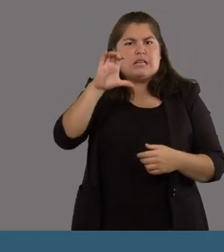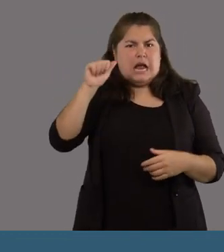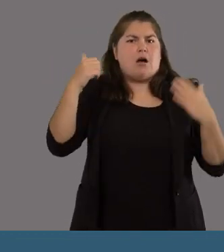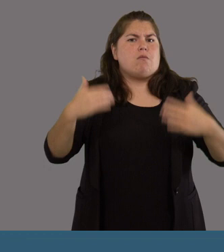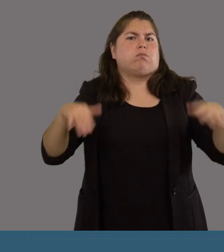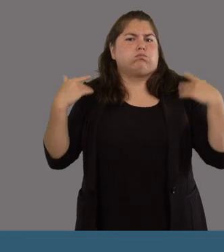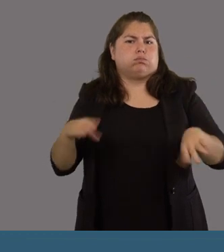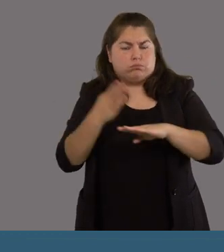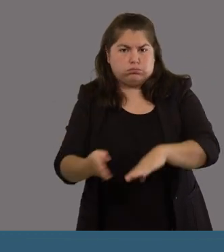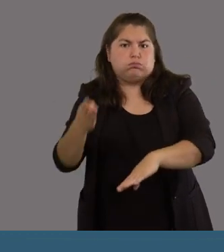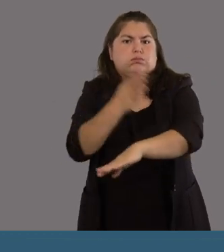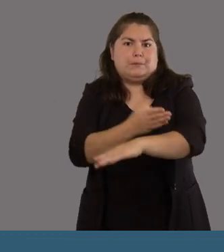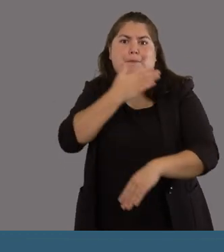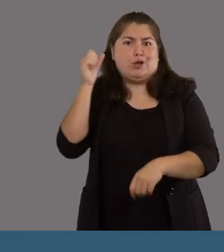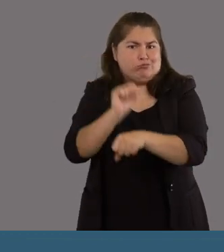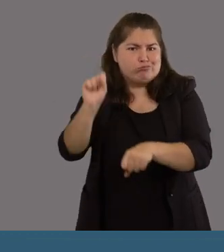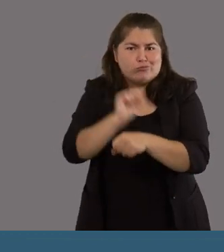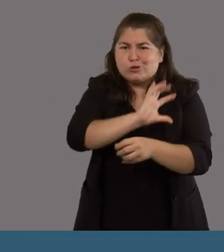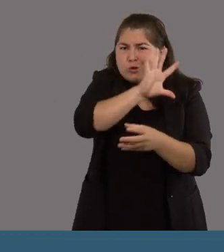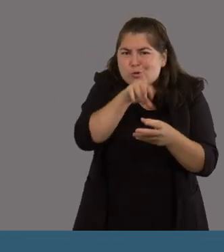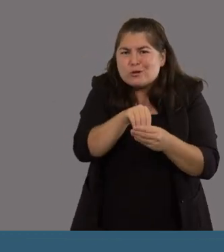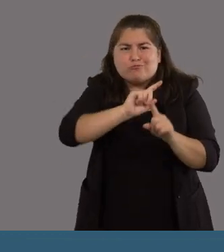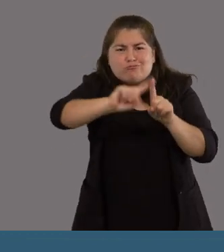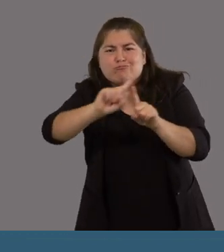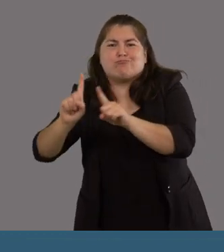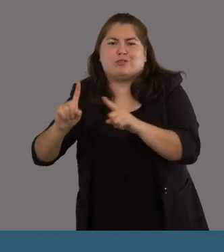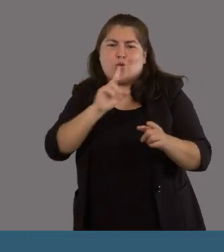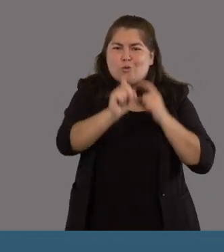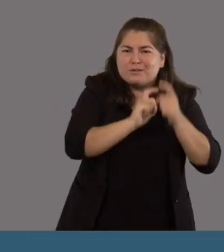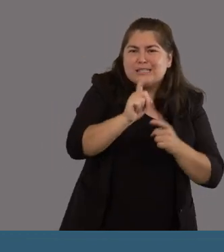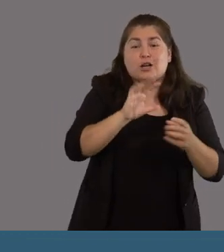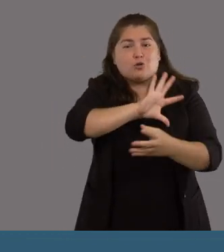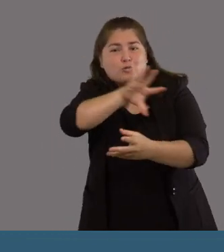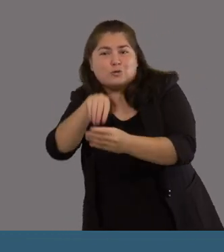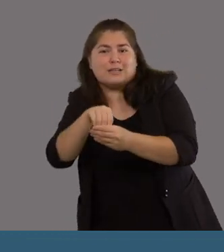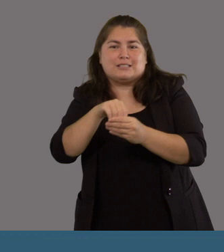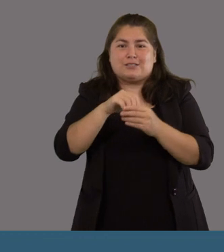[the Council] are doing a much better job of inclusion through a number of their grants,